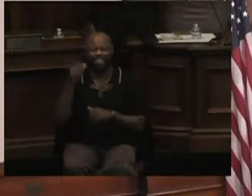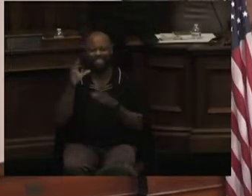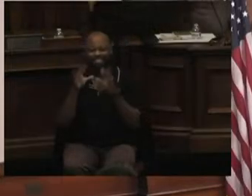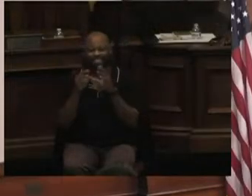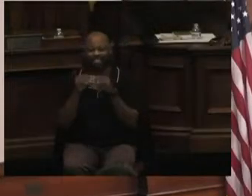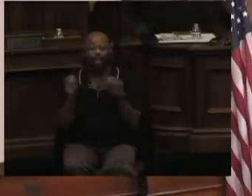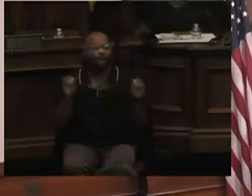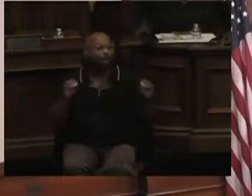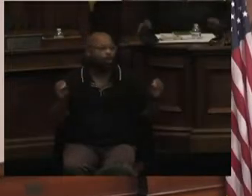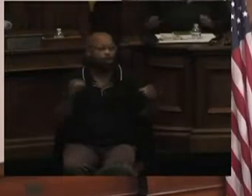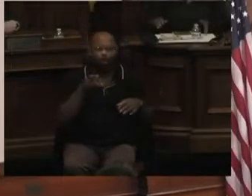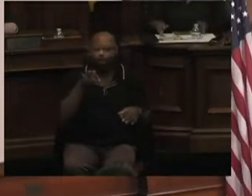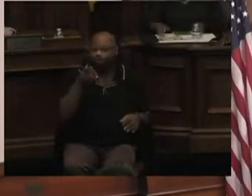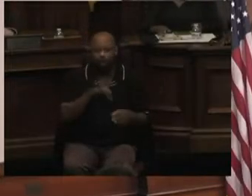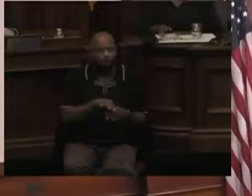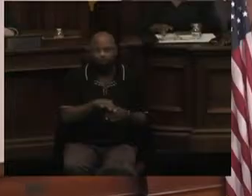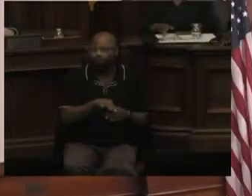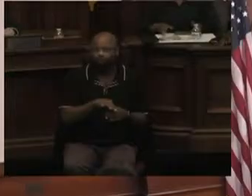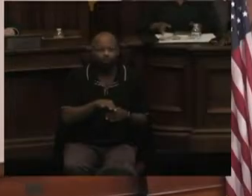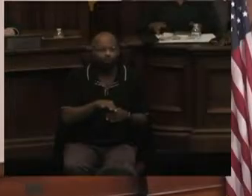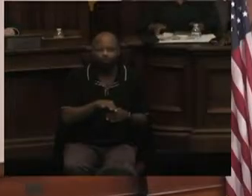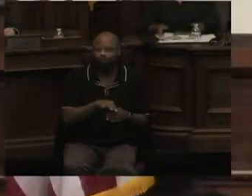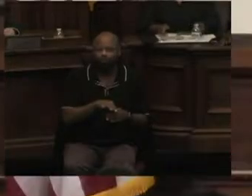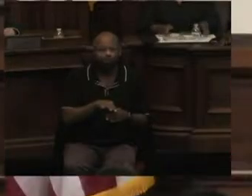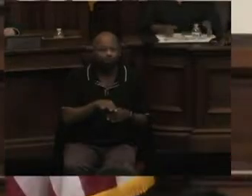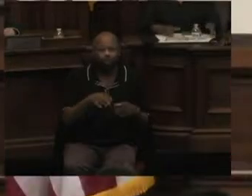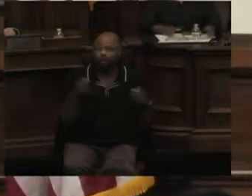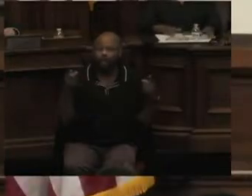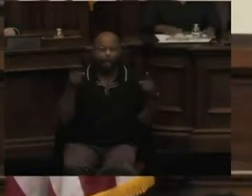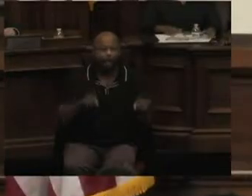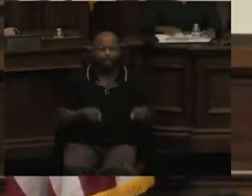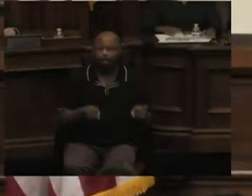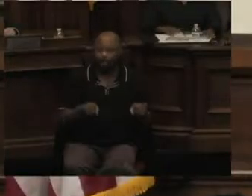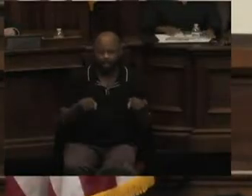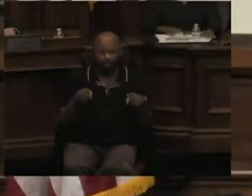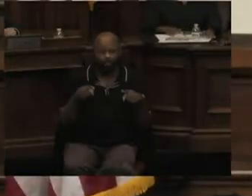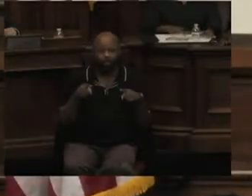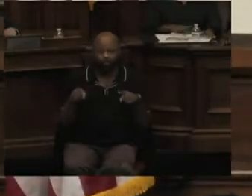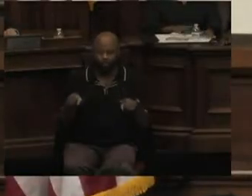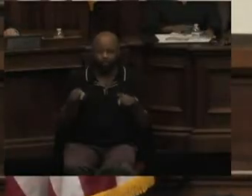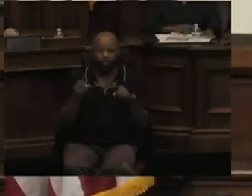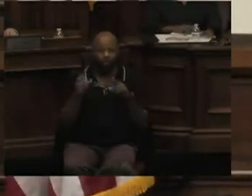Good evening. We are back from